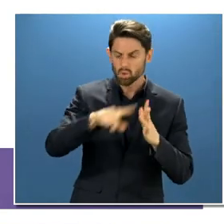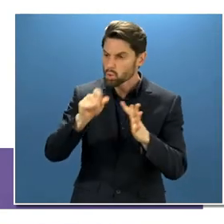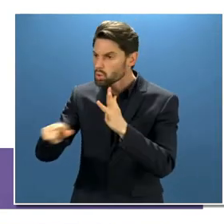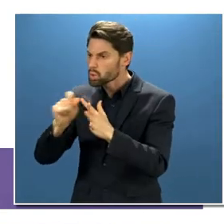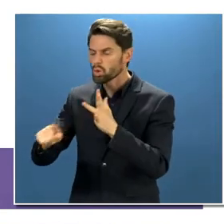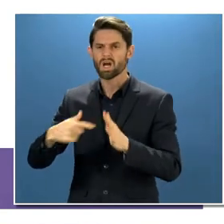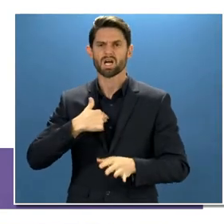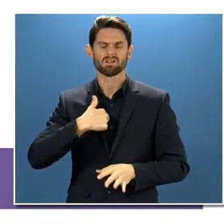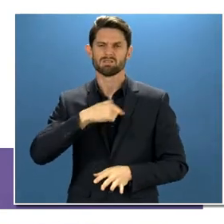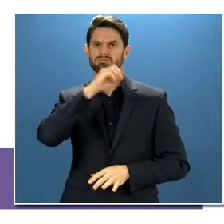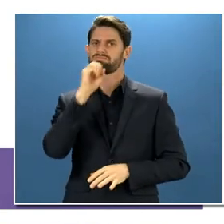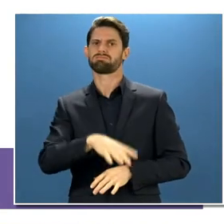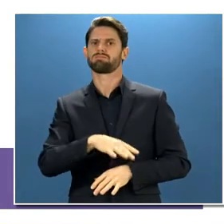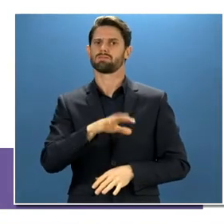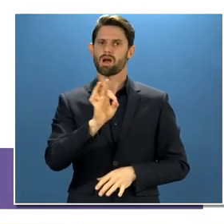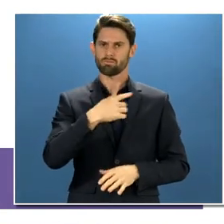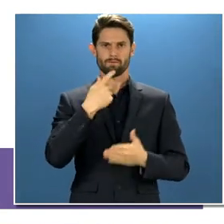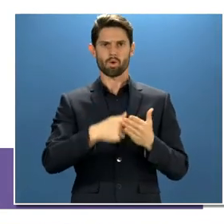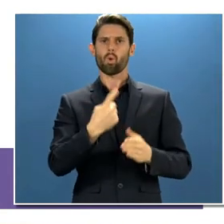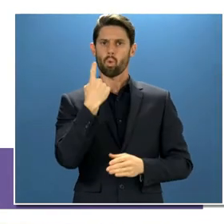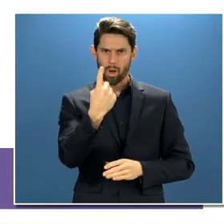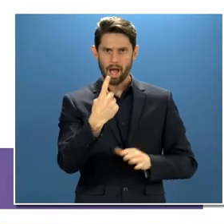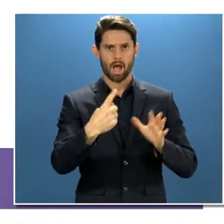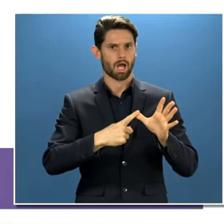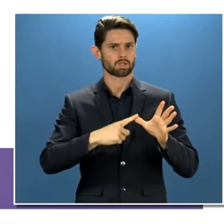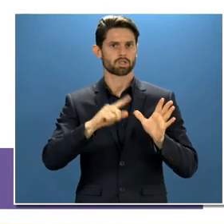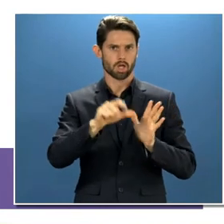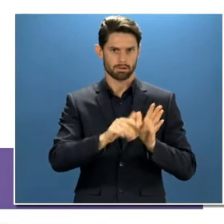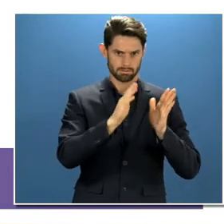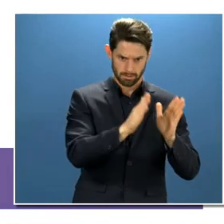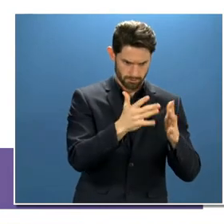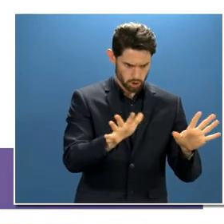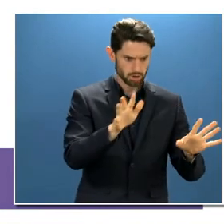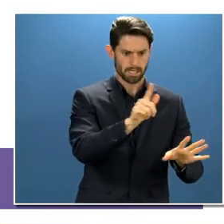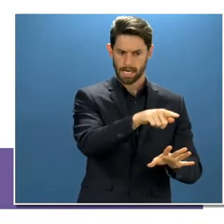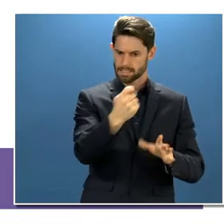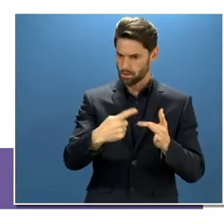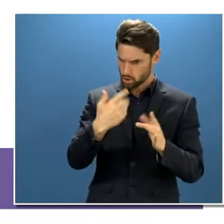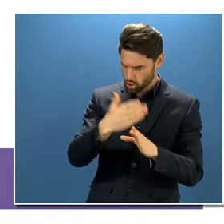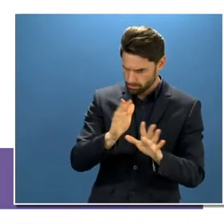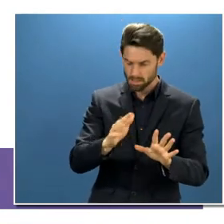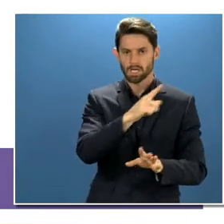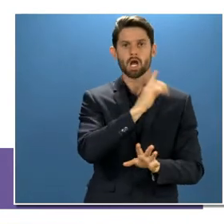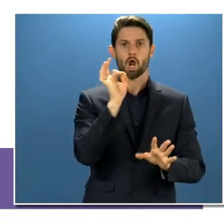I wanted to do one thing at a time so I could go over that, but they wouldn't. They were just, like, "No, you doing all-rounder.